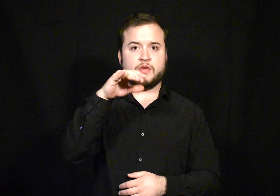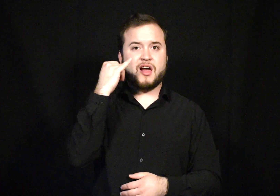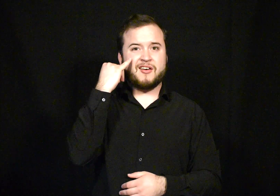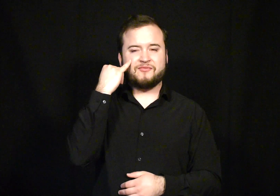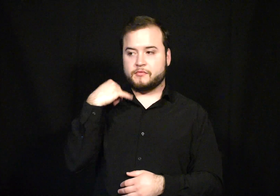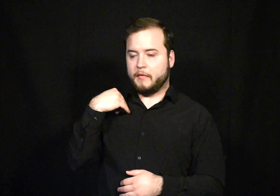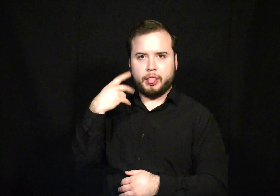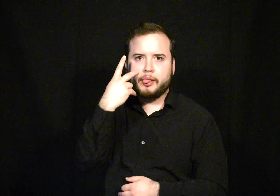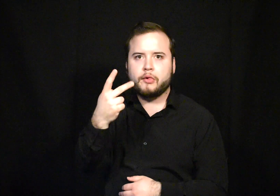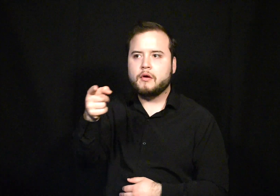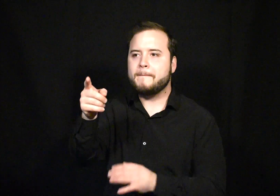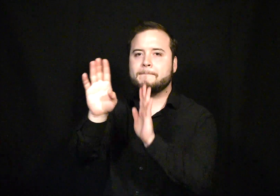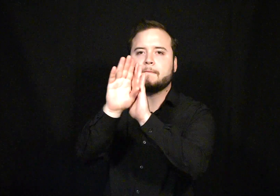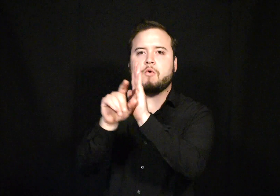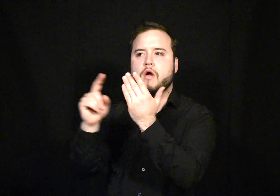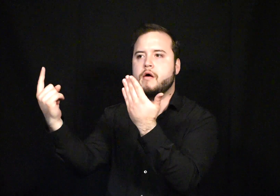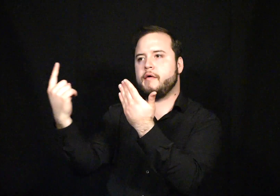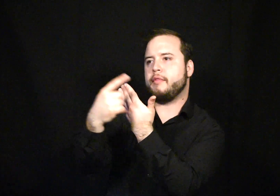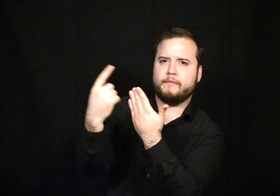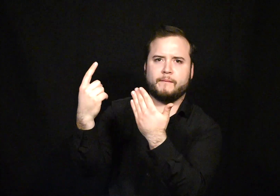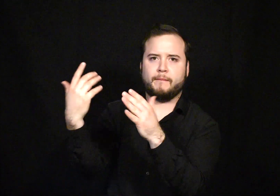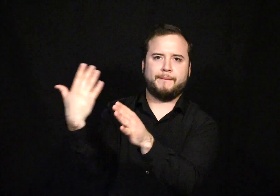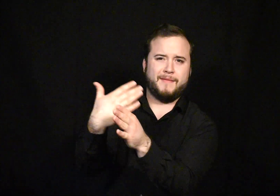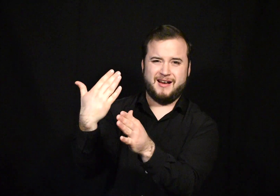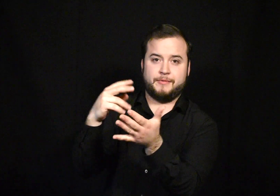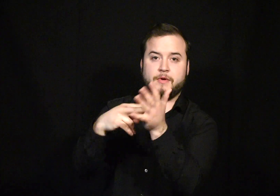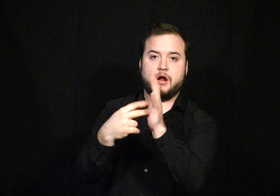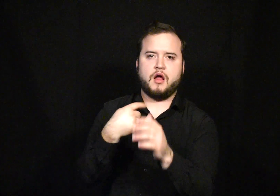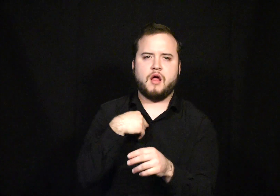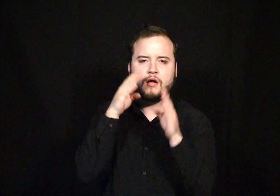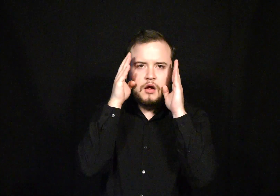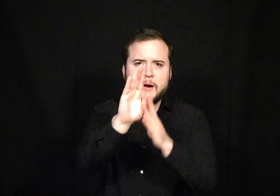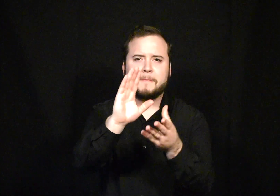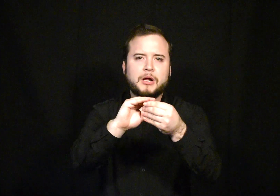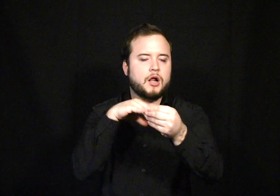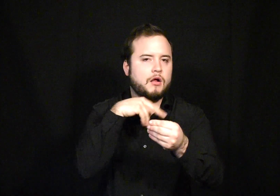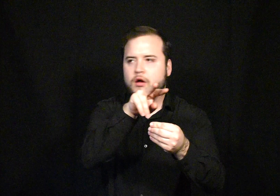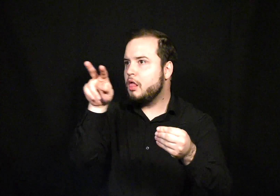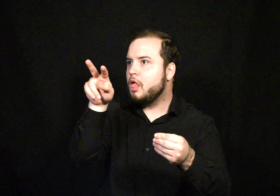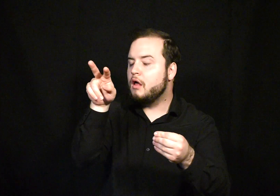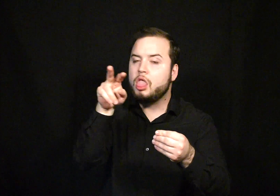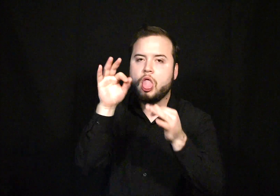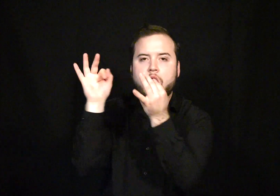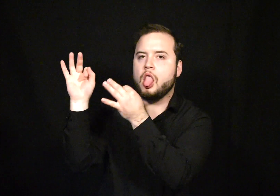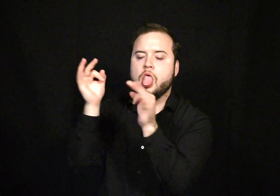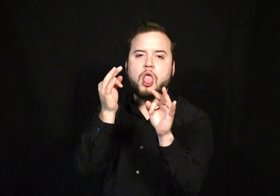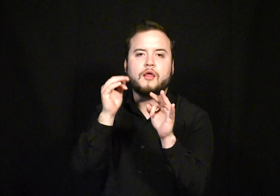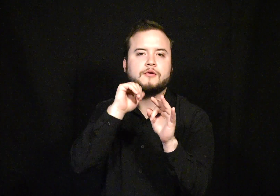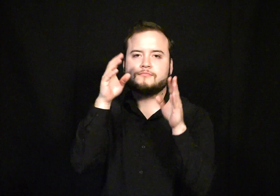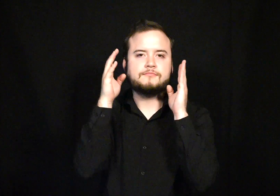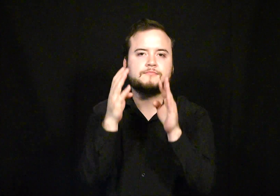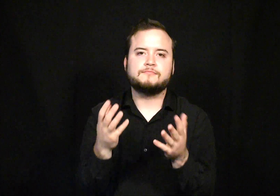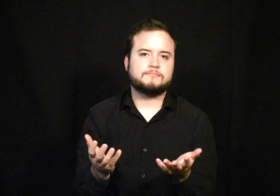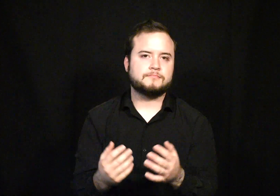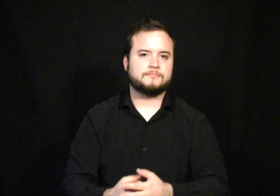Seeing them in the background can distract the person on the other end of the call from focusing on you and your message.